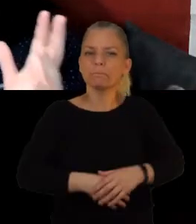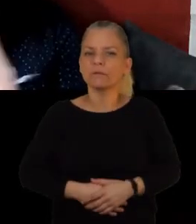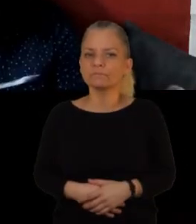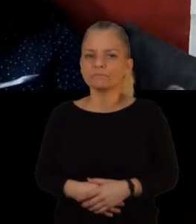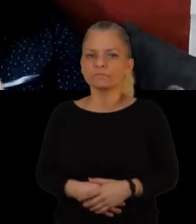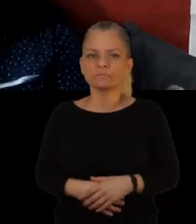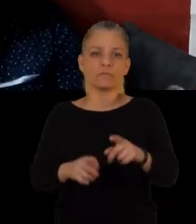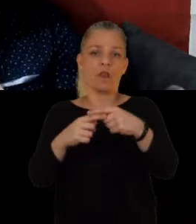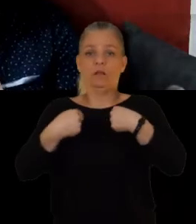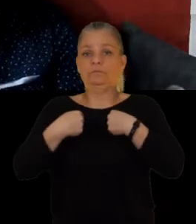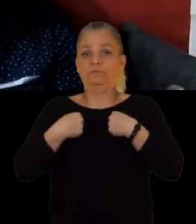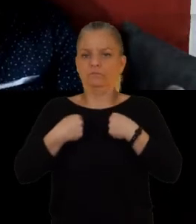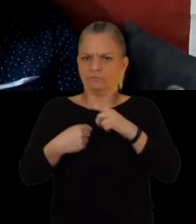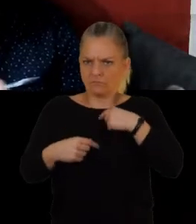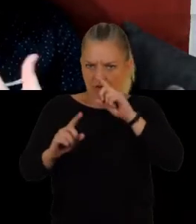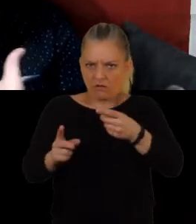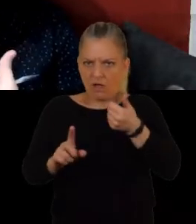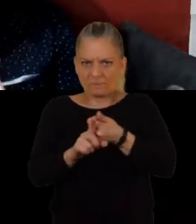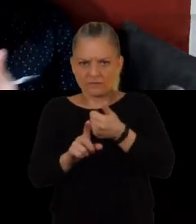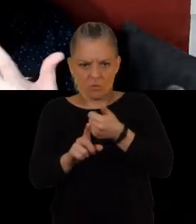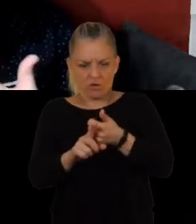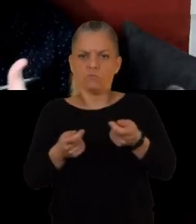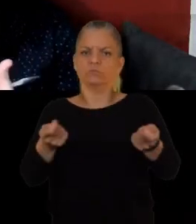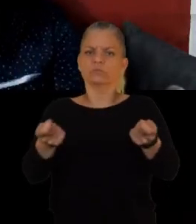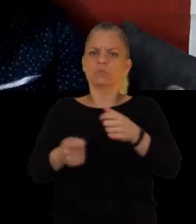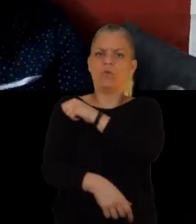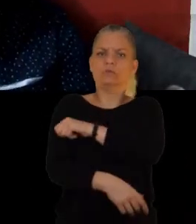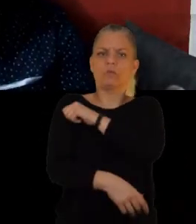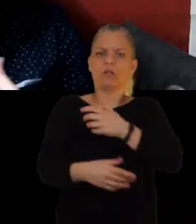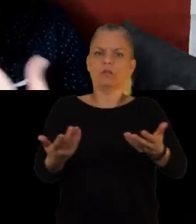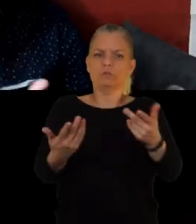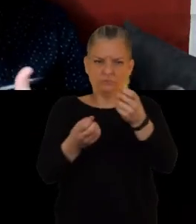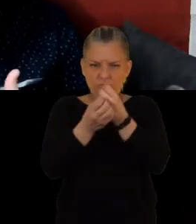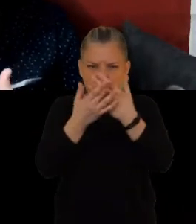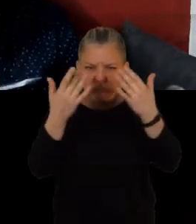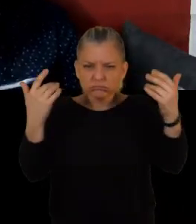other parts of the system like for me why couldn't a peer supporter manage a hospital you know there